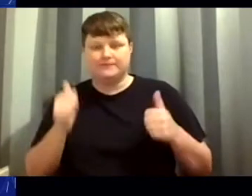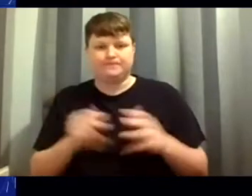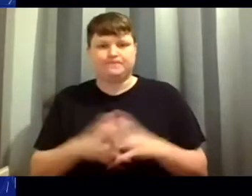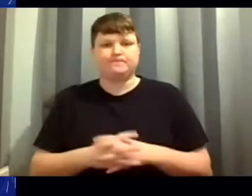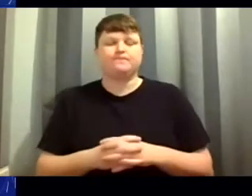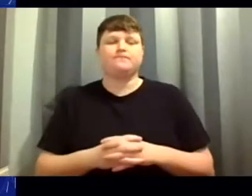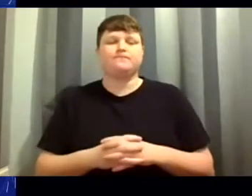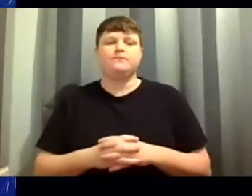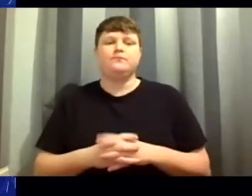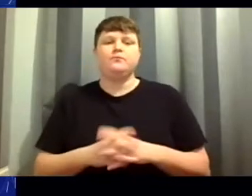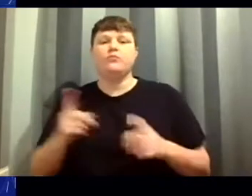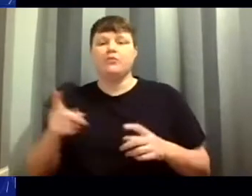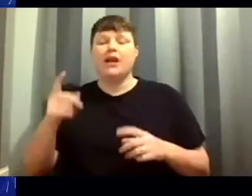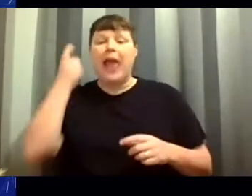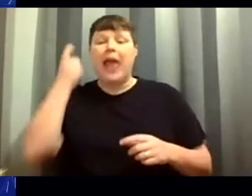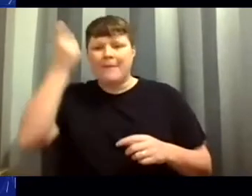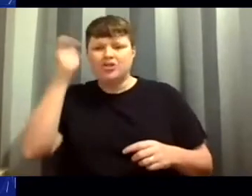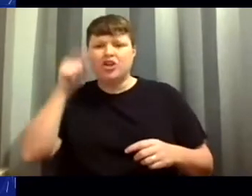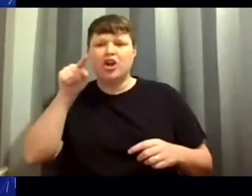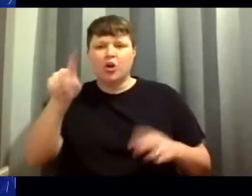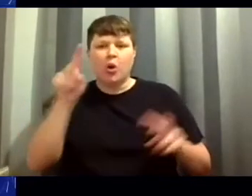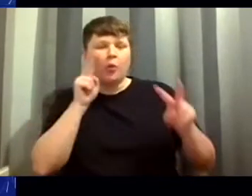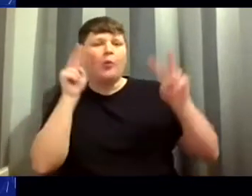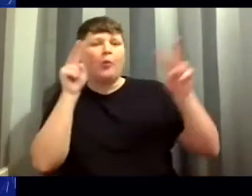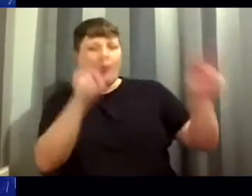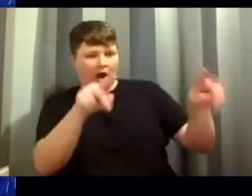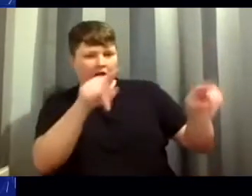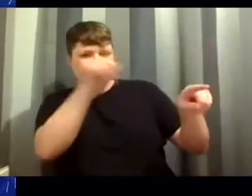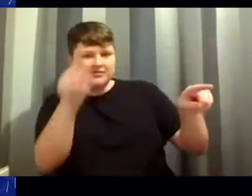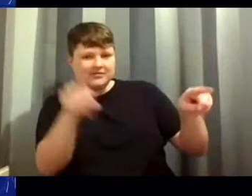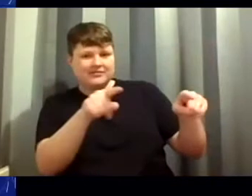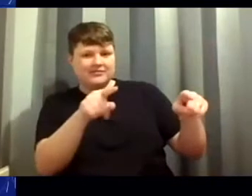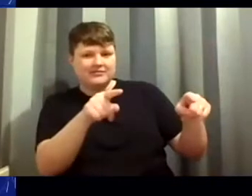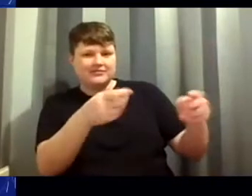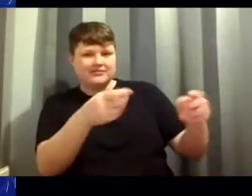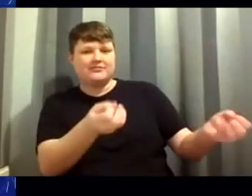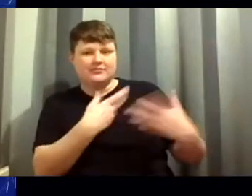imagine you're watching me give a talk to everyone else. Hopefully it works. So, here we go. Right.